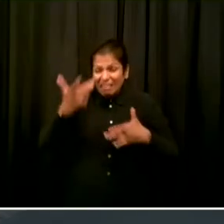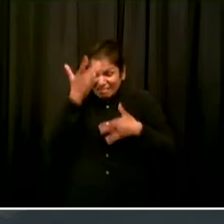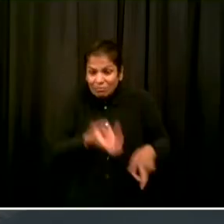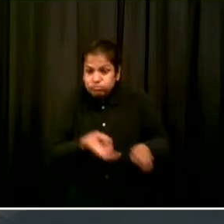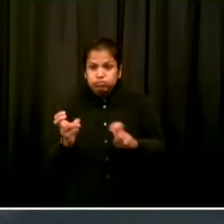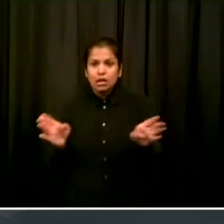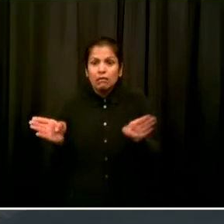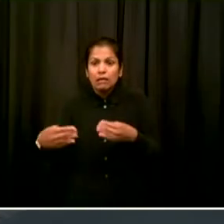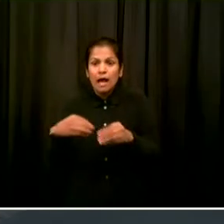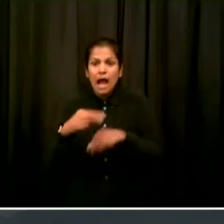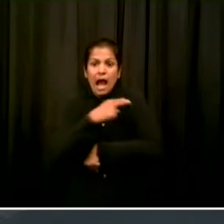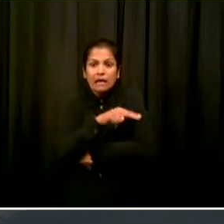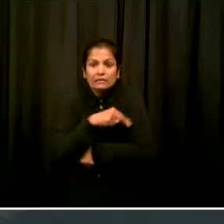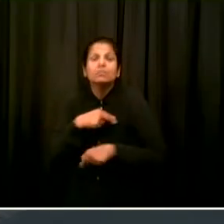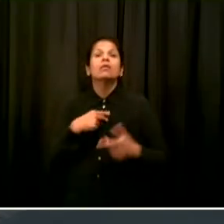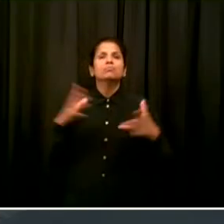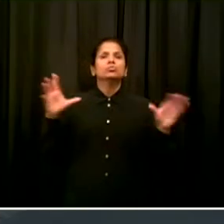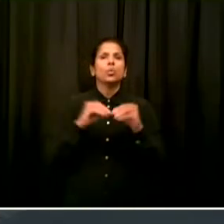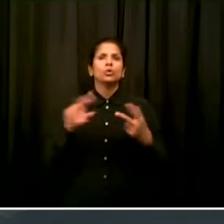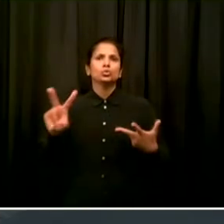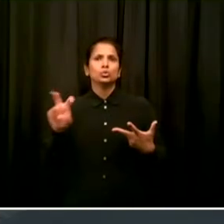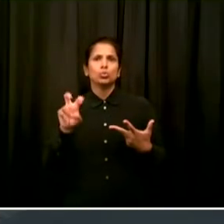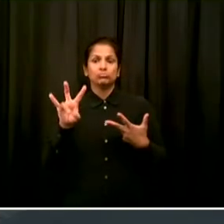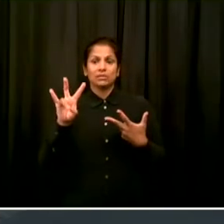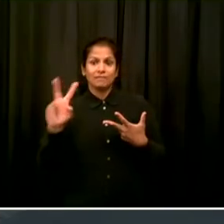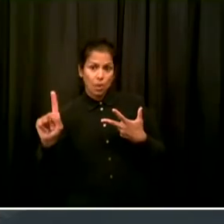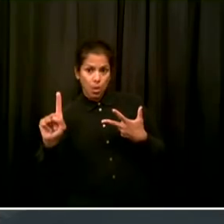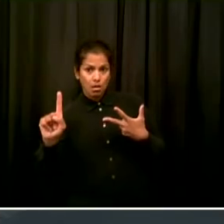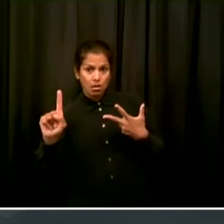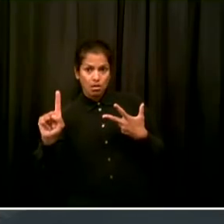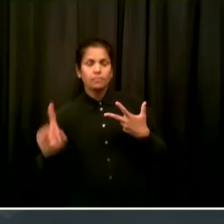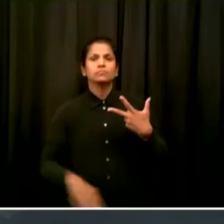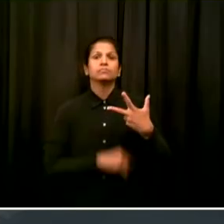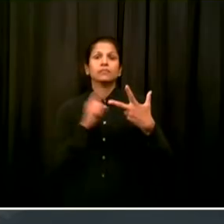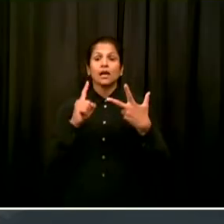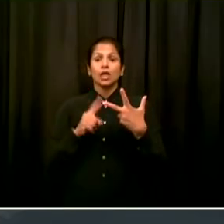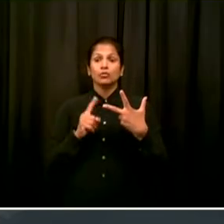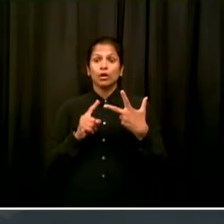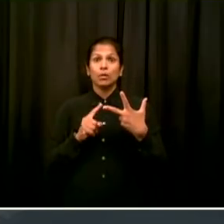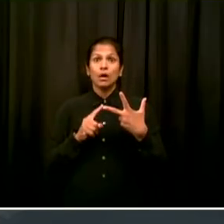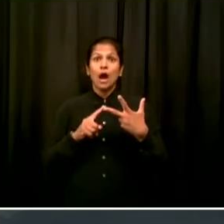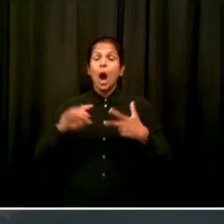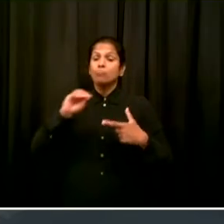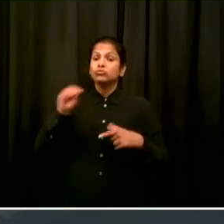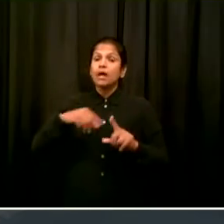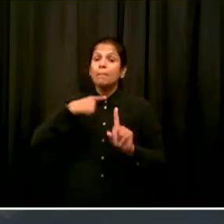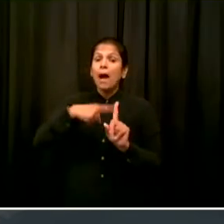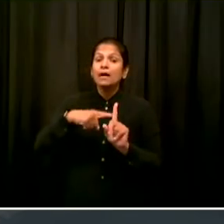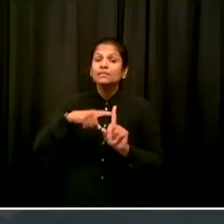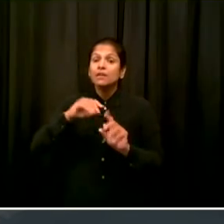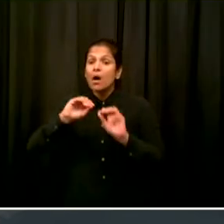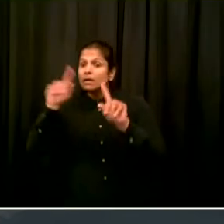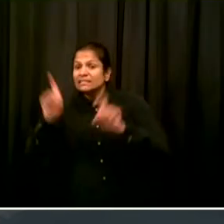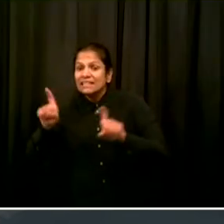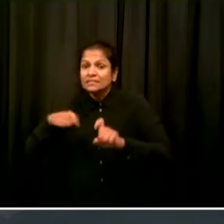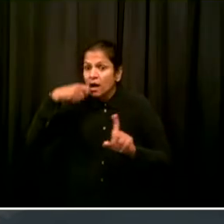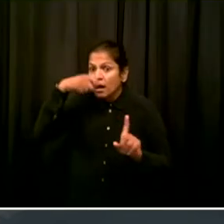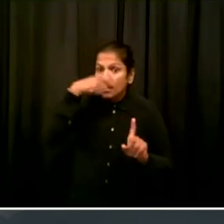19, THRESHOLD IS 200, TOAYD 17H T 3 PATIENTS. NUMBER 2, SPECIAL TOLLED